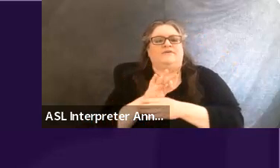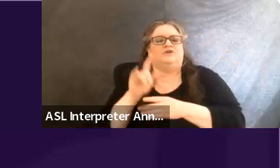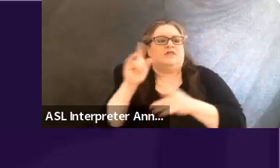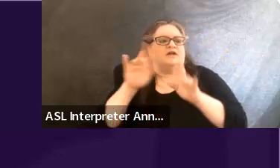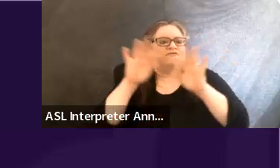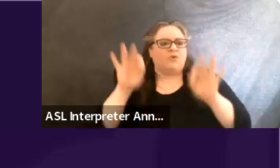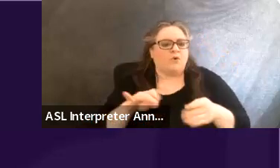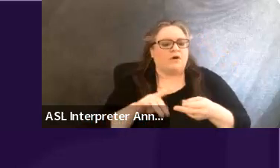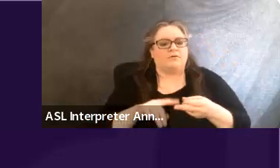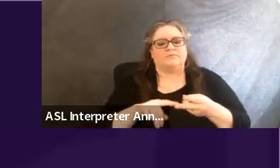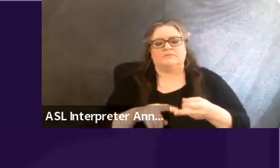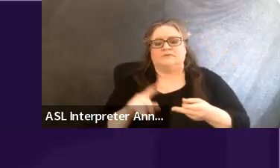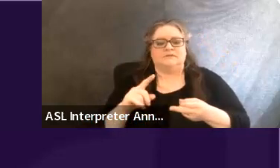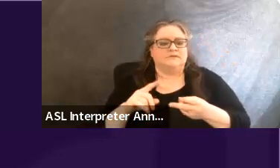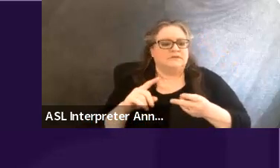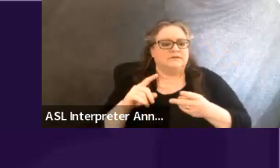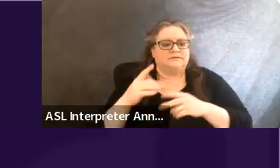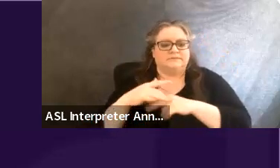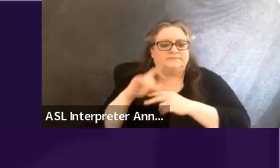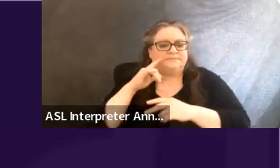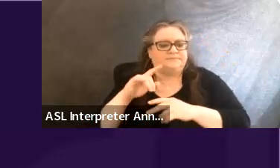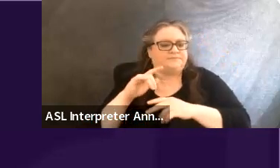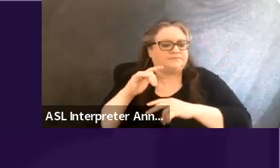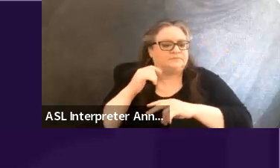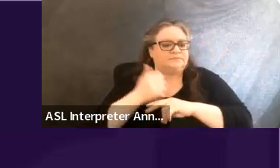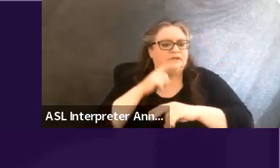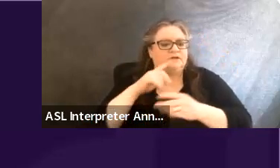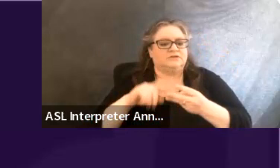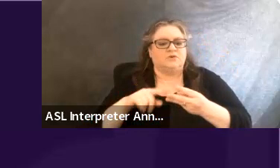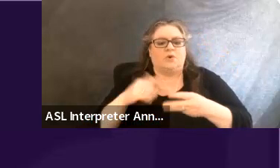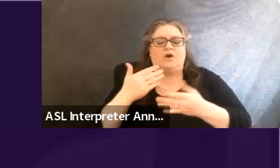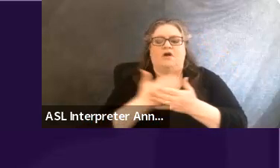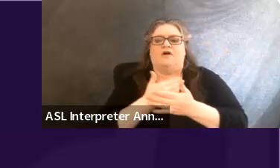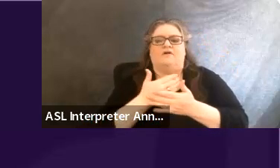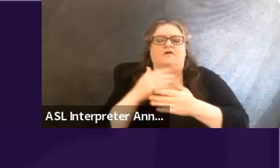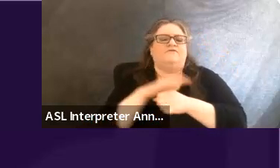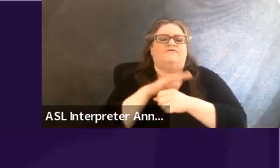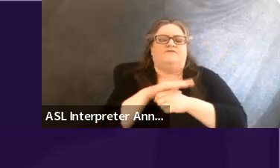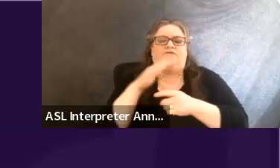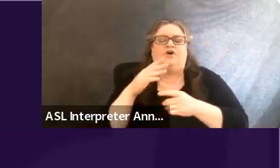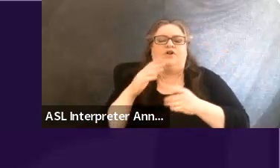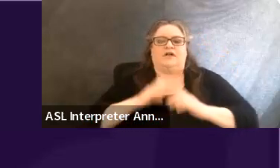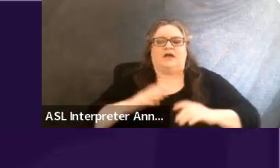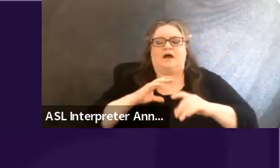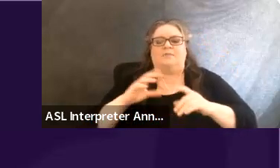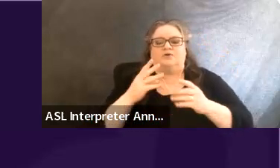page builders, or even a full e-commerce solution and a whole lot more. On the right side is a screenshot